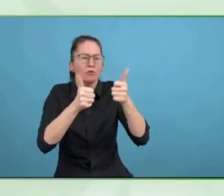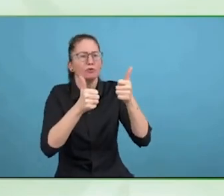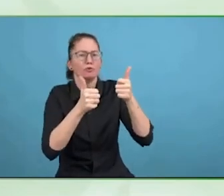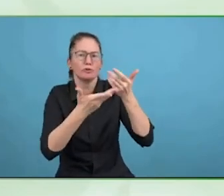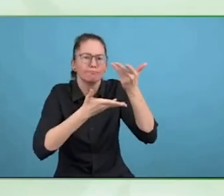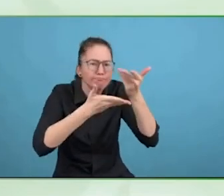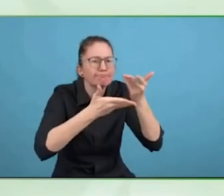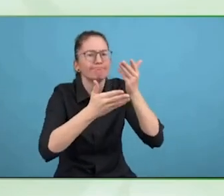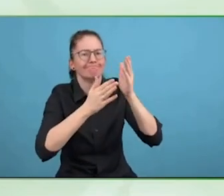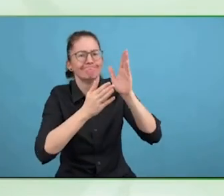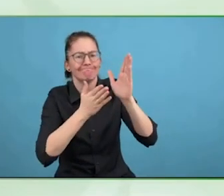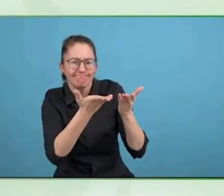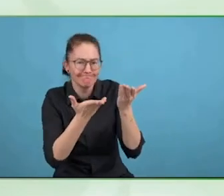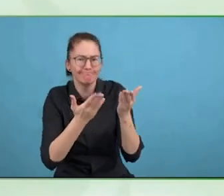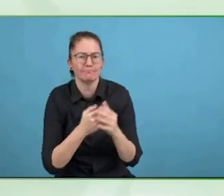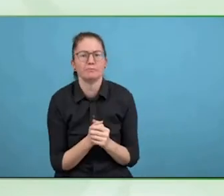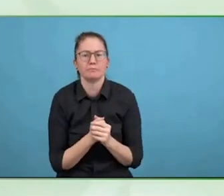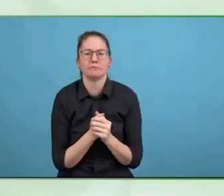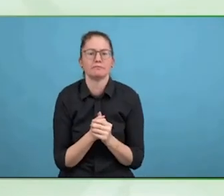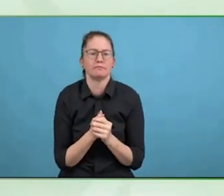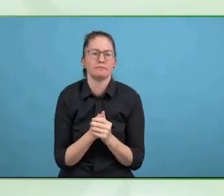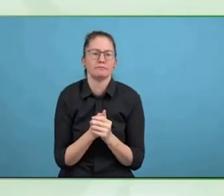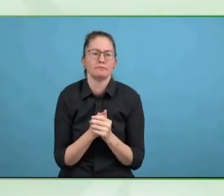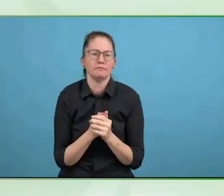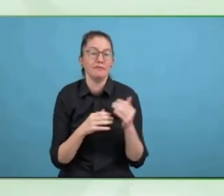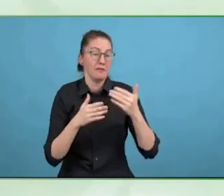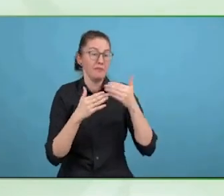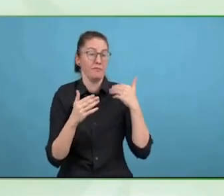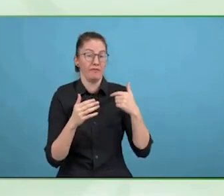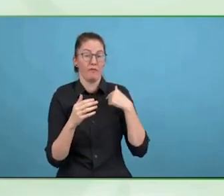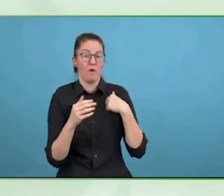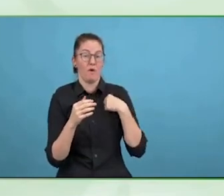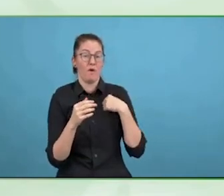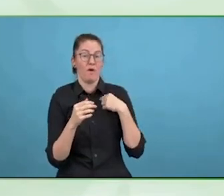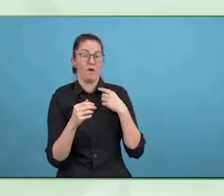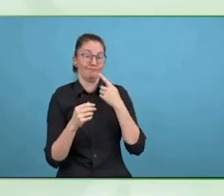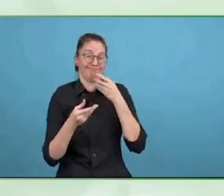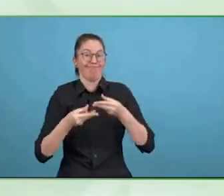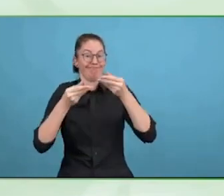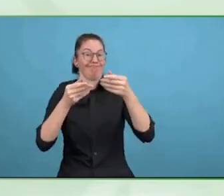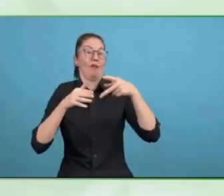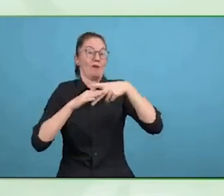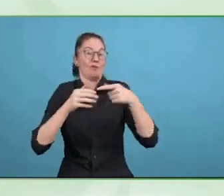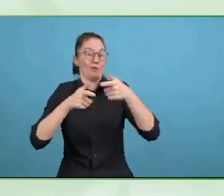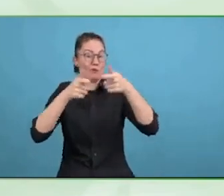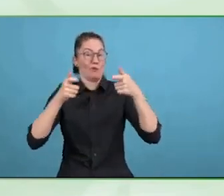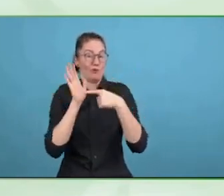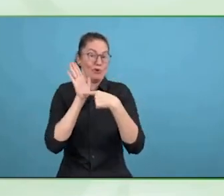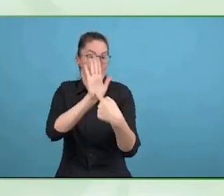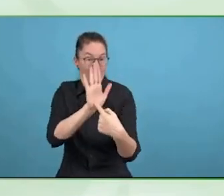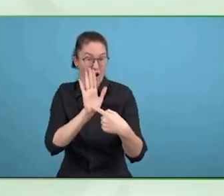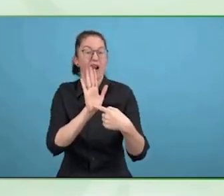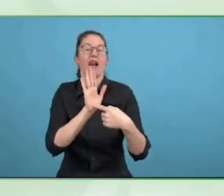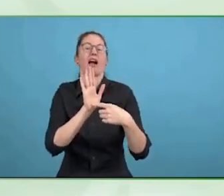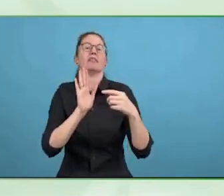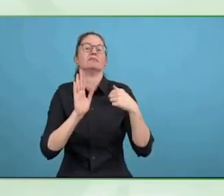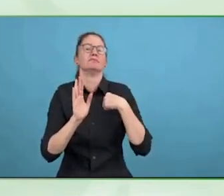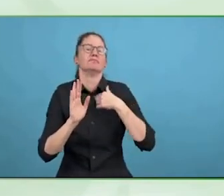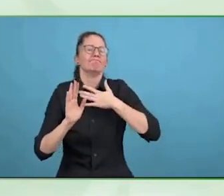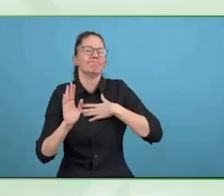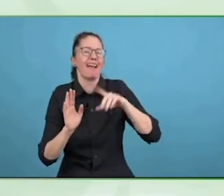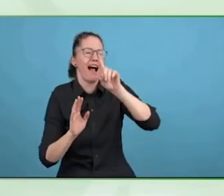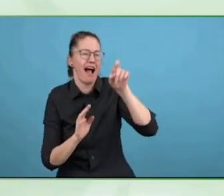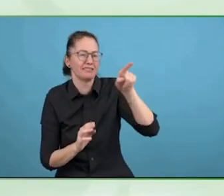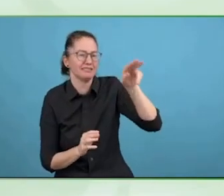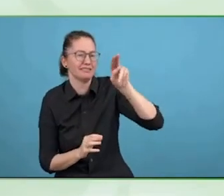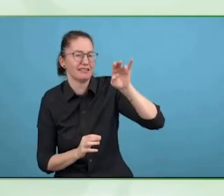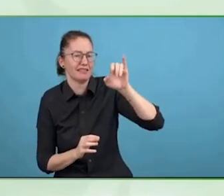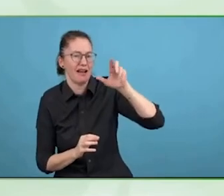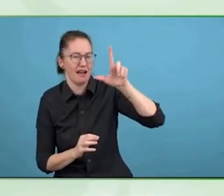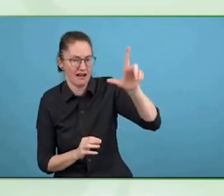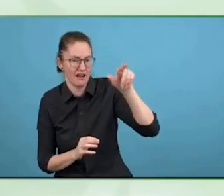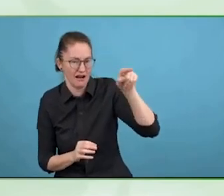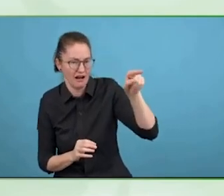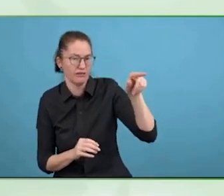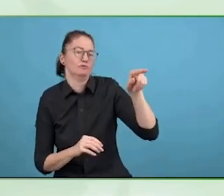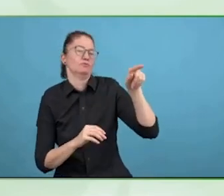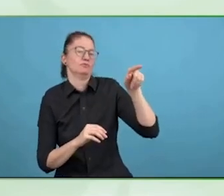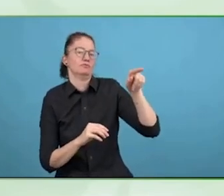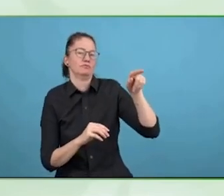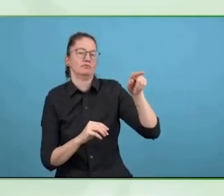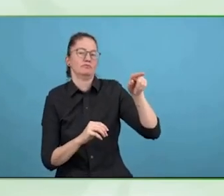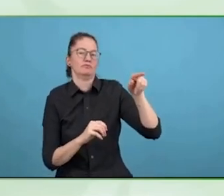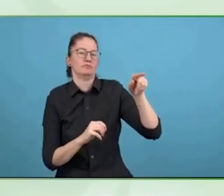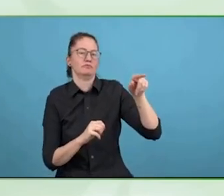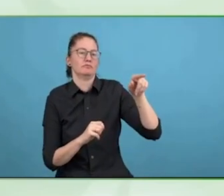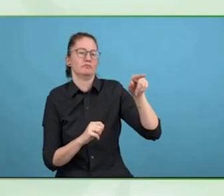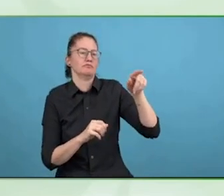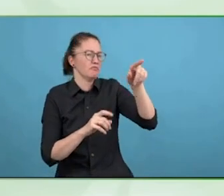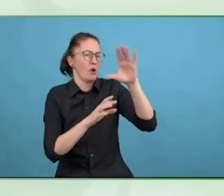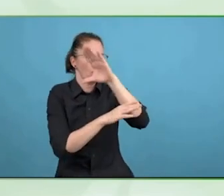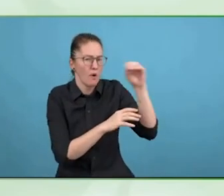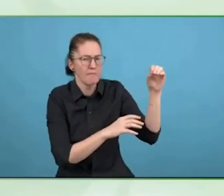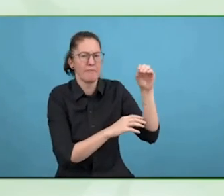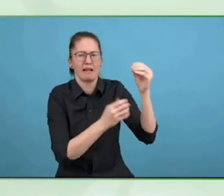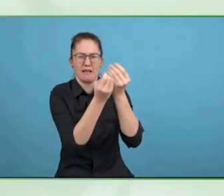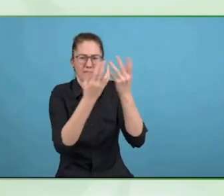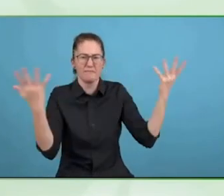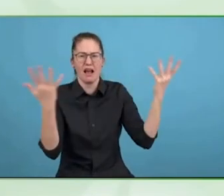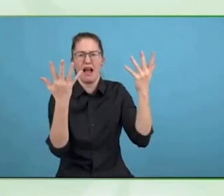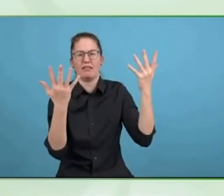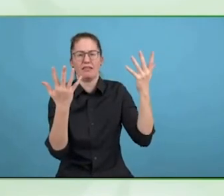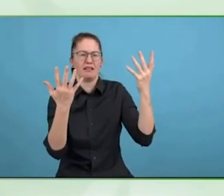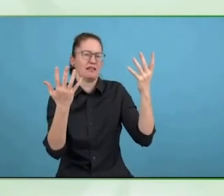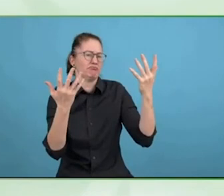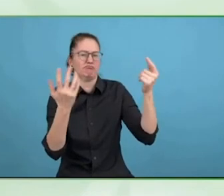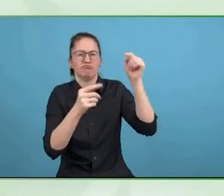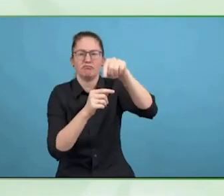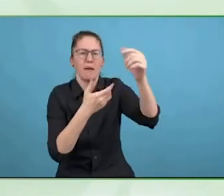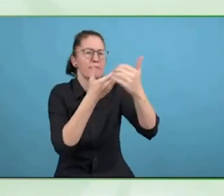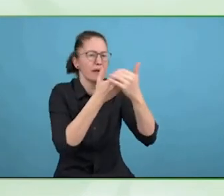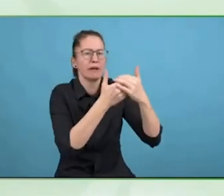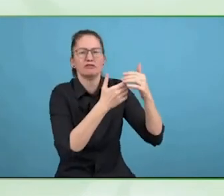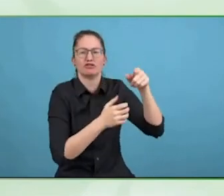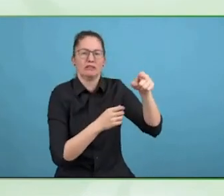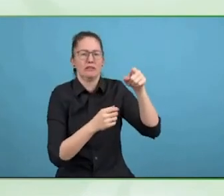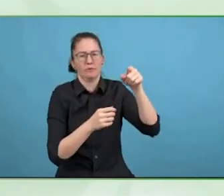Just a consultation because even two hours which seems like not a